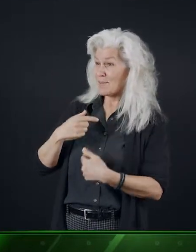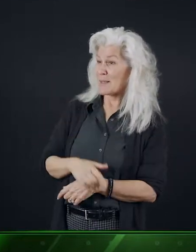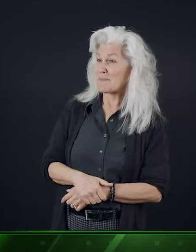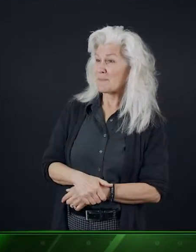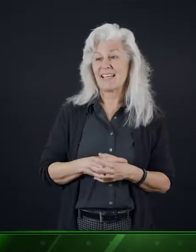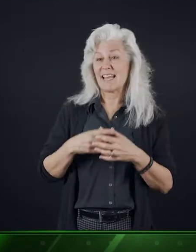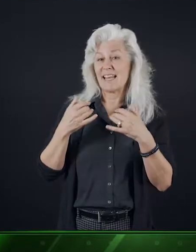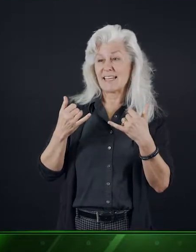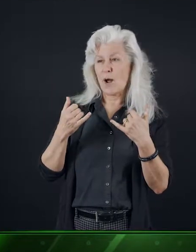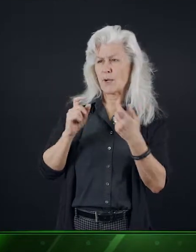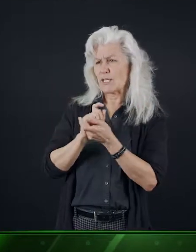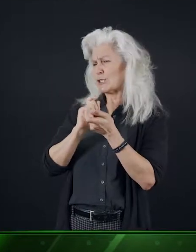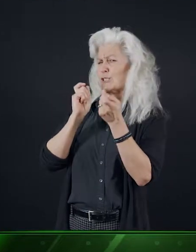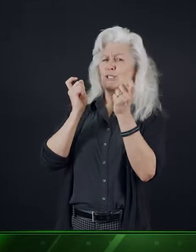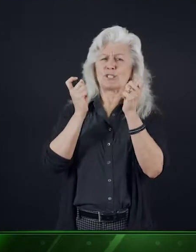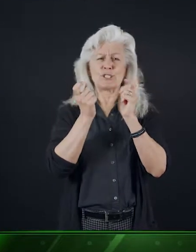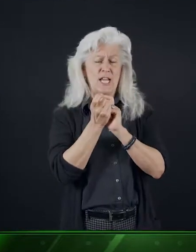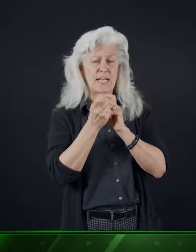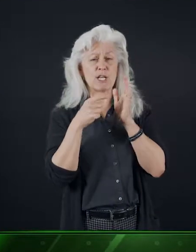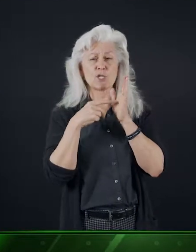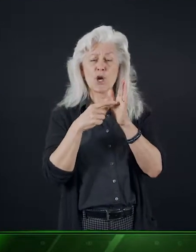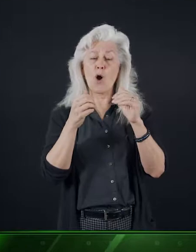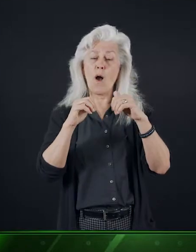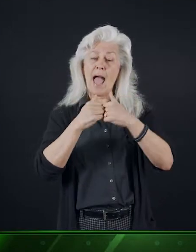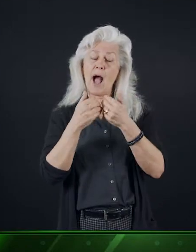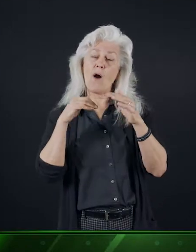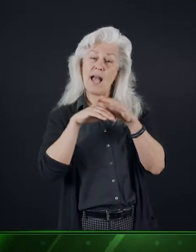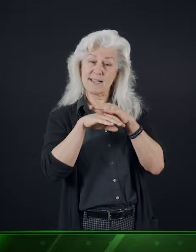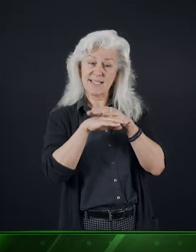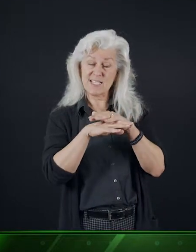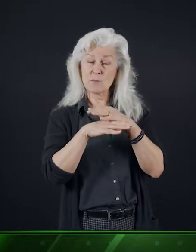Now we're going to shift gears a bit and showcase how accessibility features